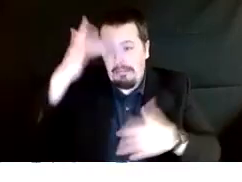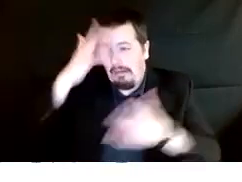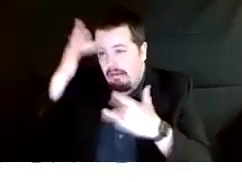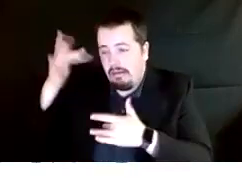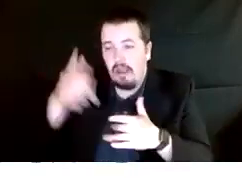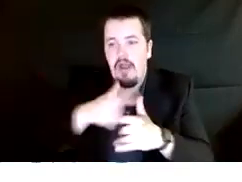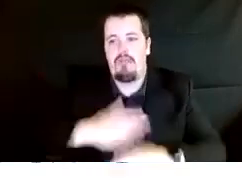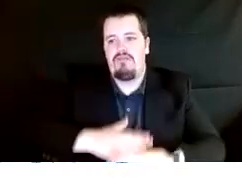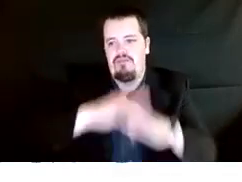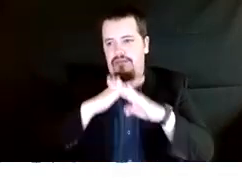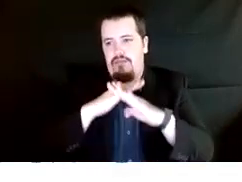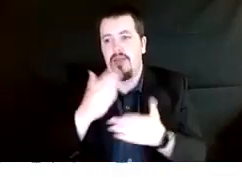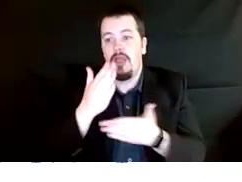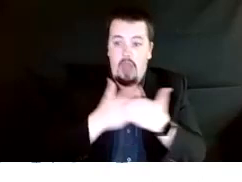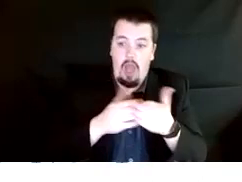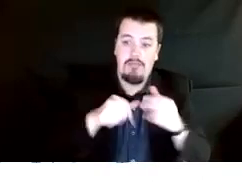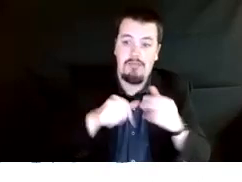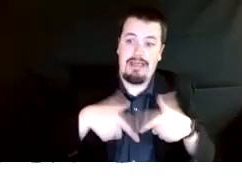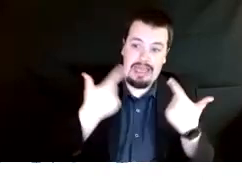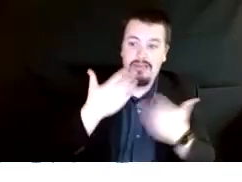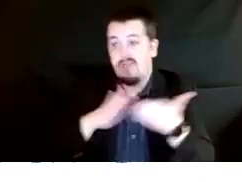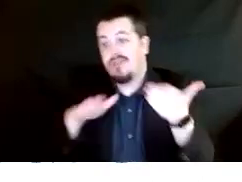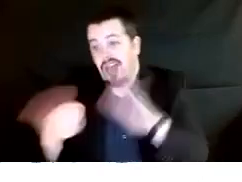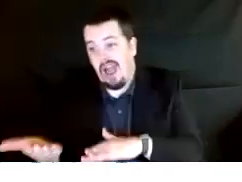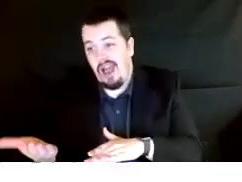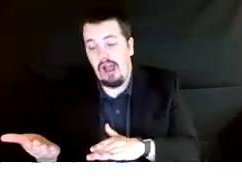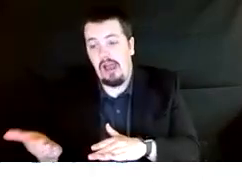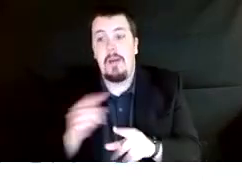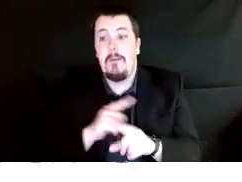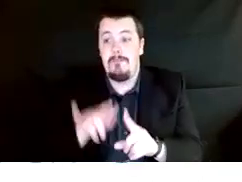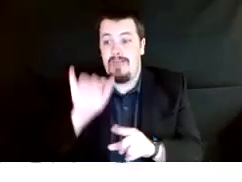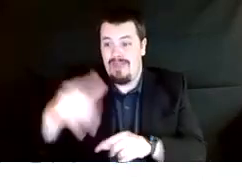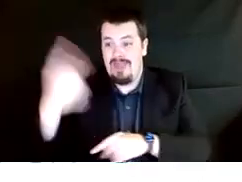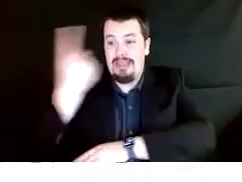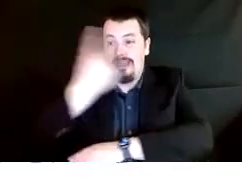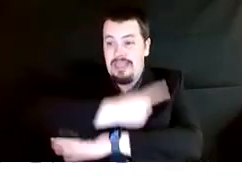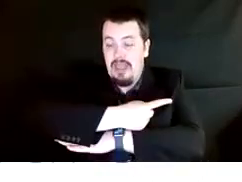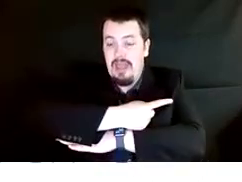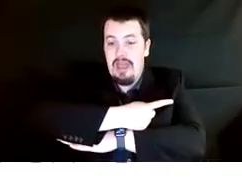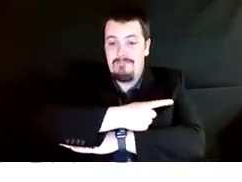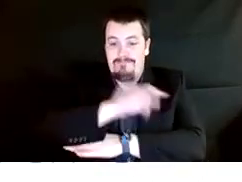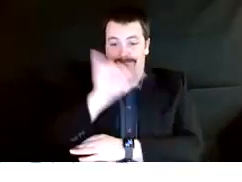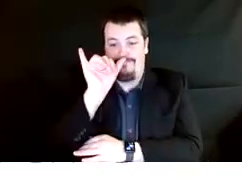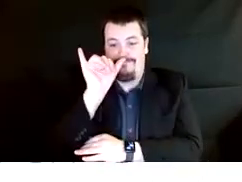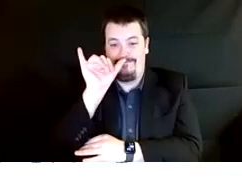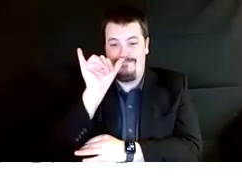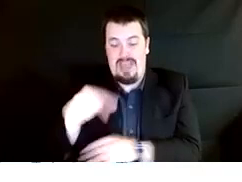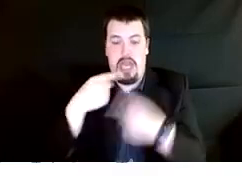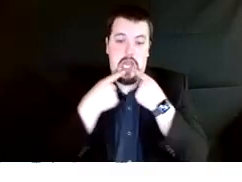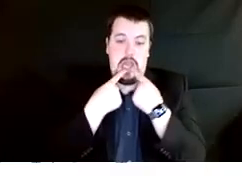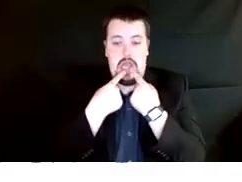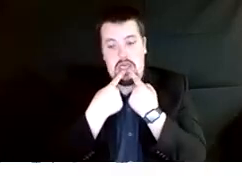some surviving, some not, and the day that um that announcement was in the news from that